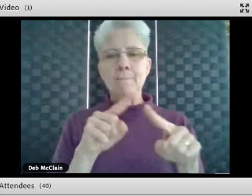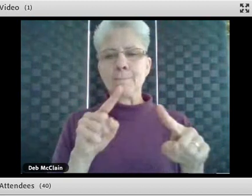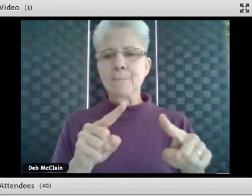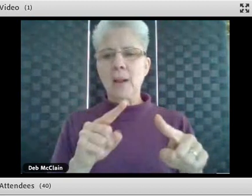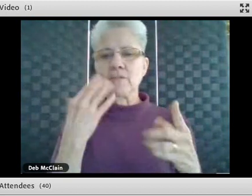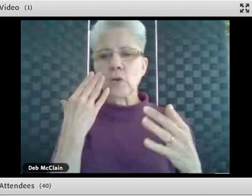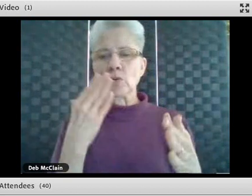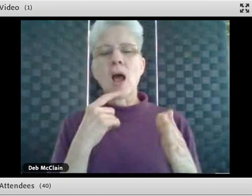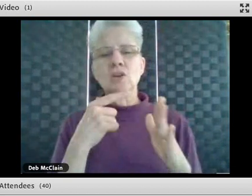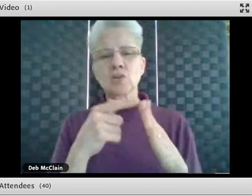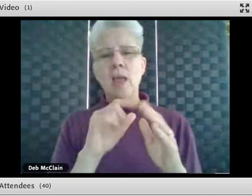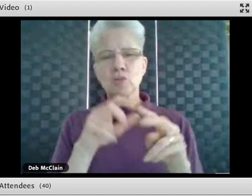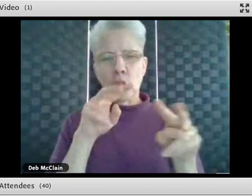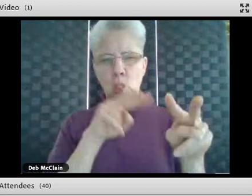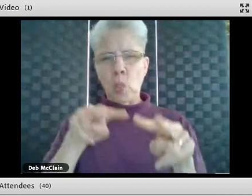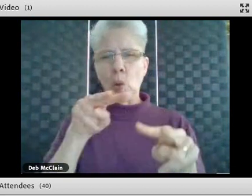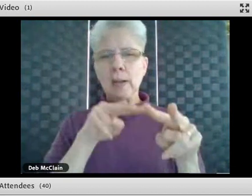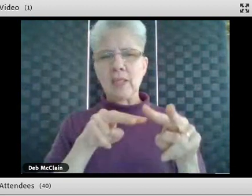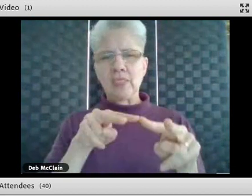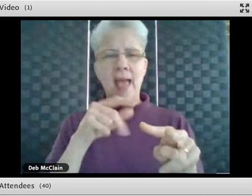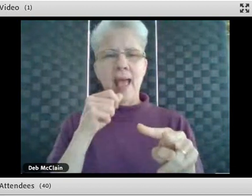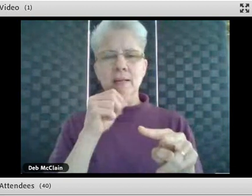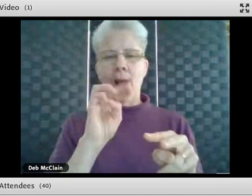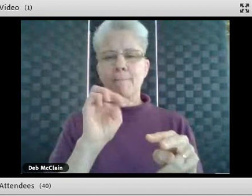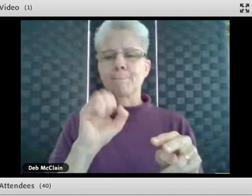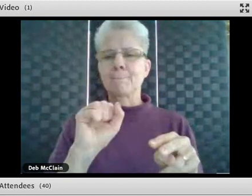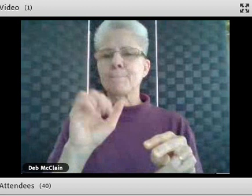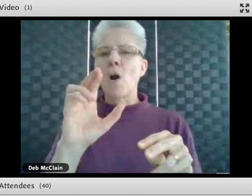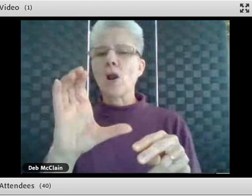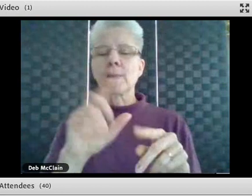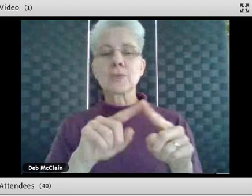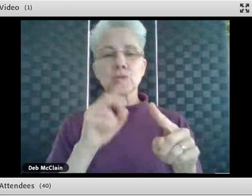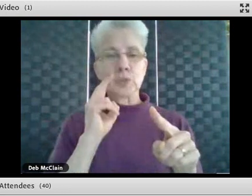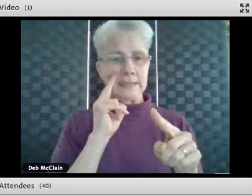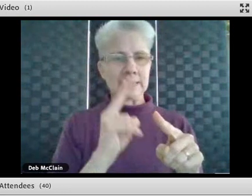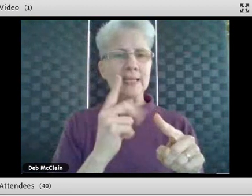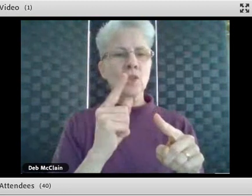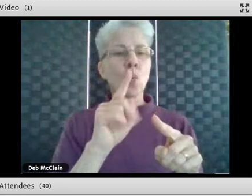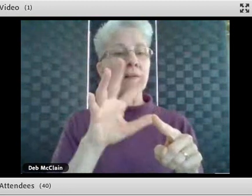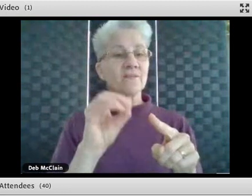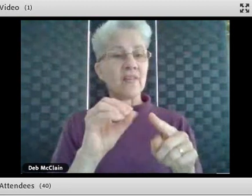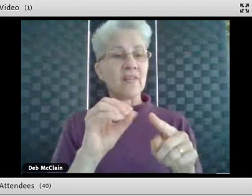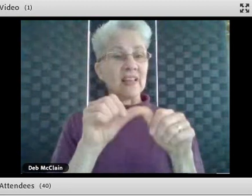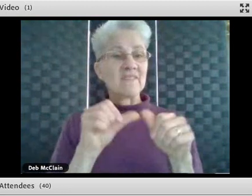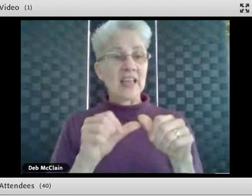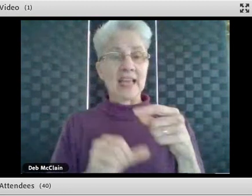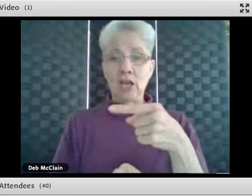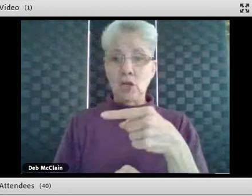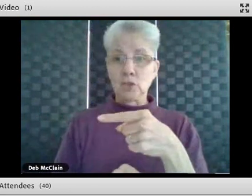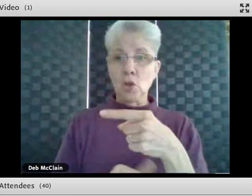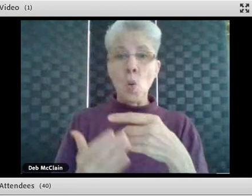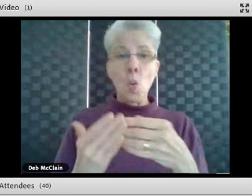I'll show you how to look at it in not MARC. But you can see here in the 150 field, whatever the preferred or "authorized" form